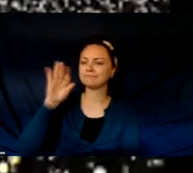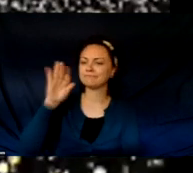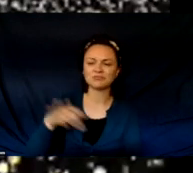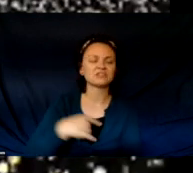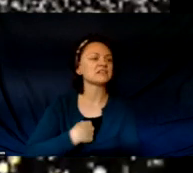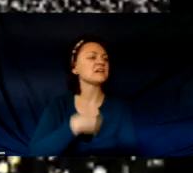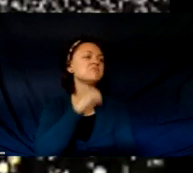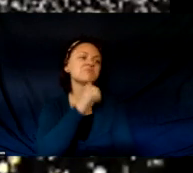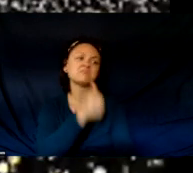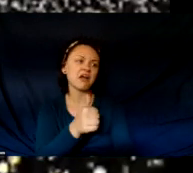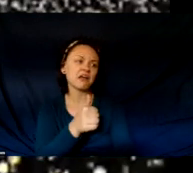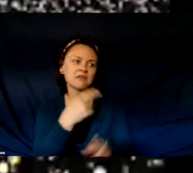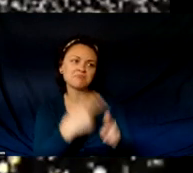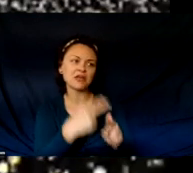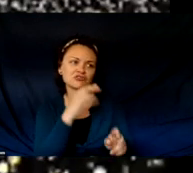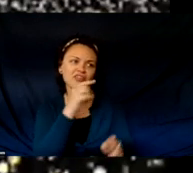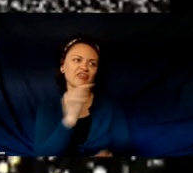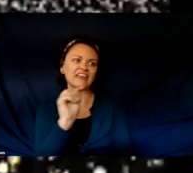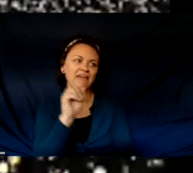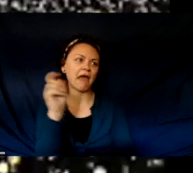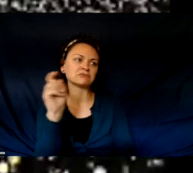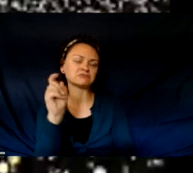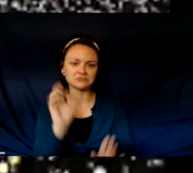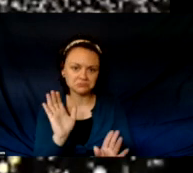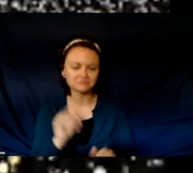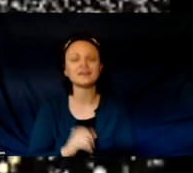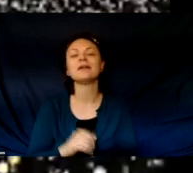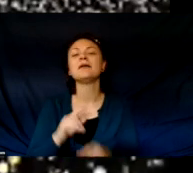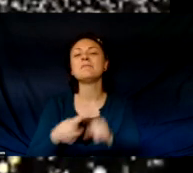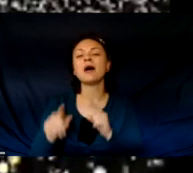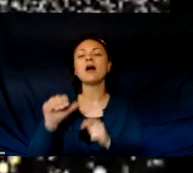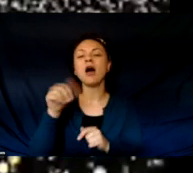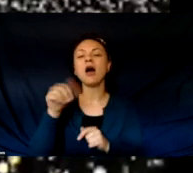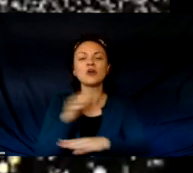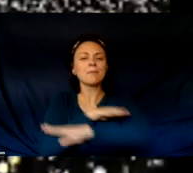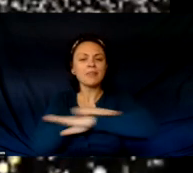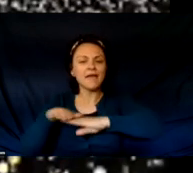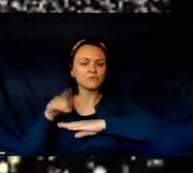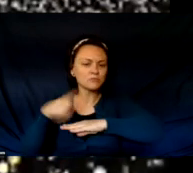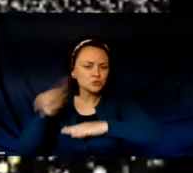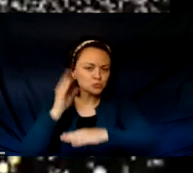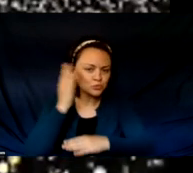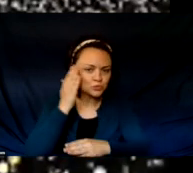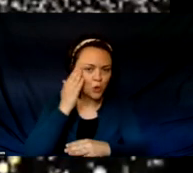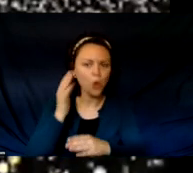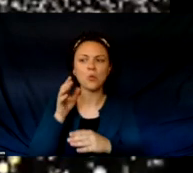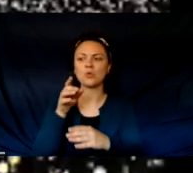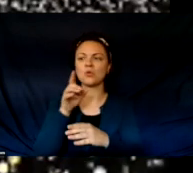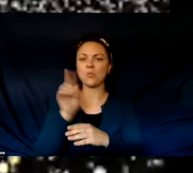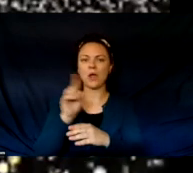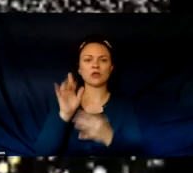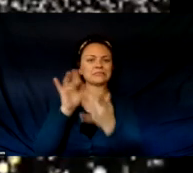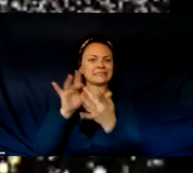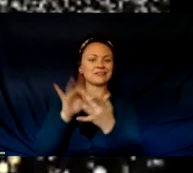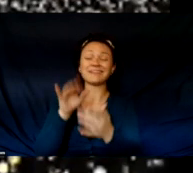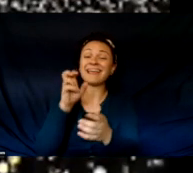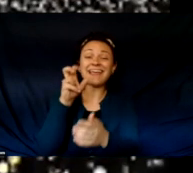but other platforms that, you know, the disability community reaches out to even linked in. There's so many people with